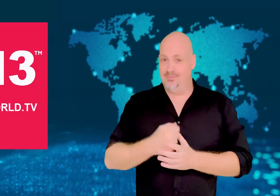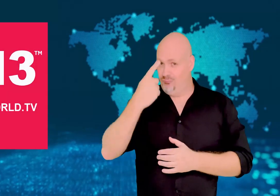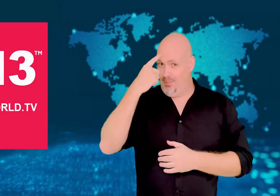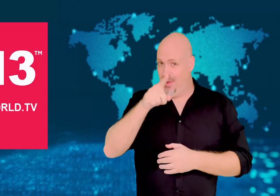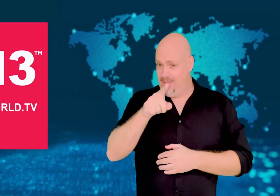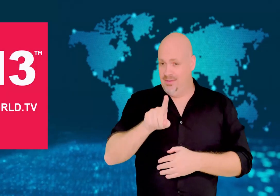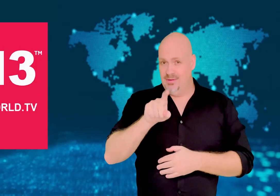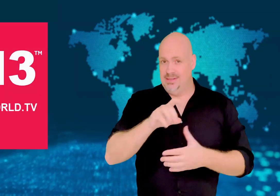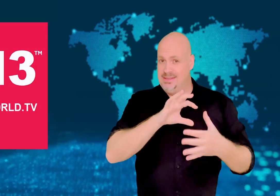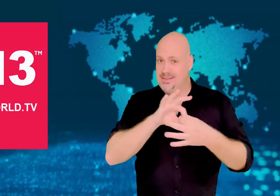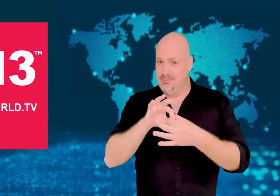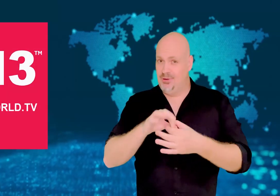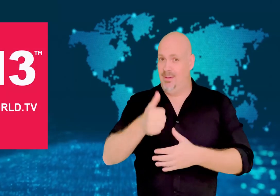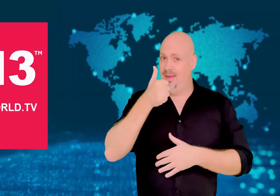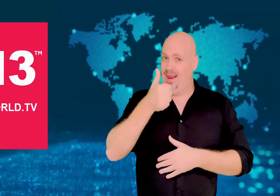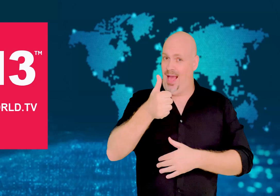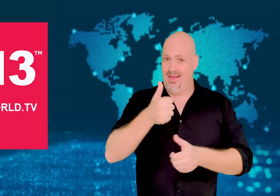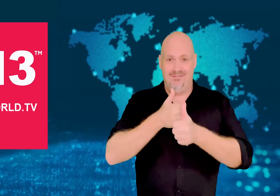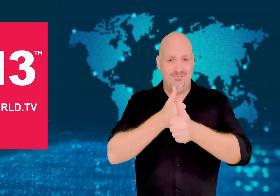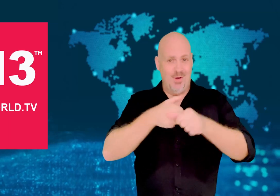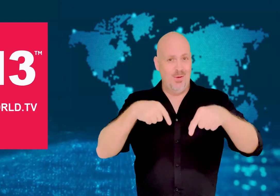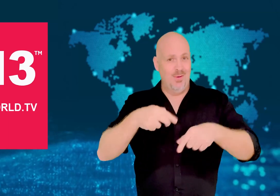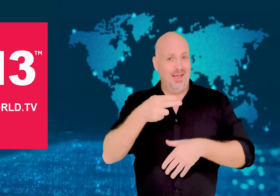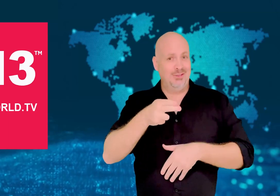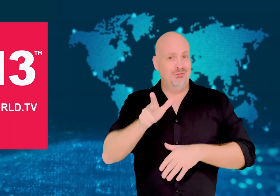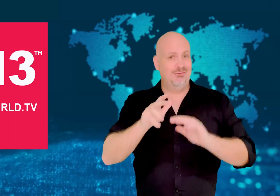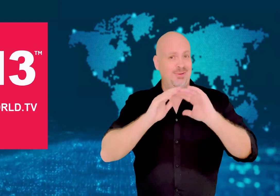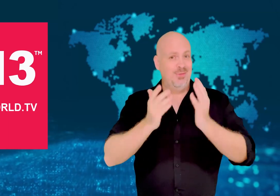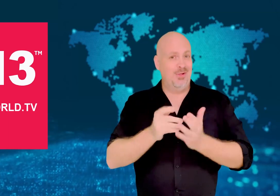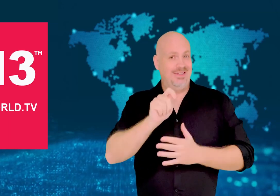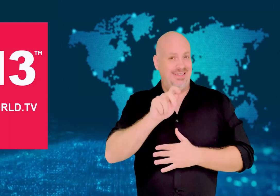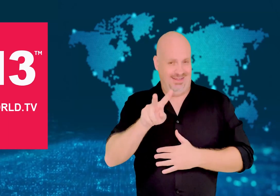Don't forget to subscribe, like, and follow H3 World TV